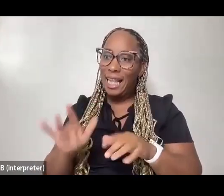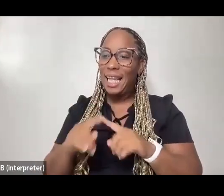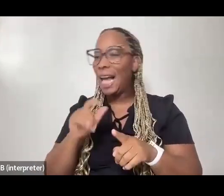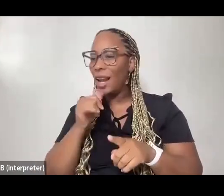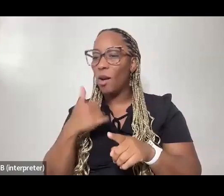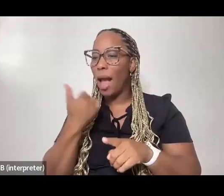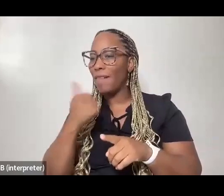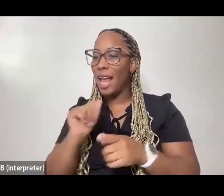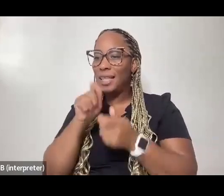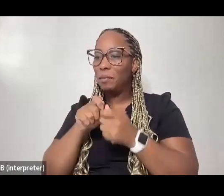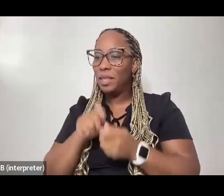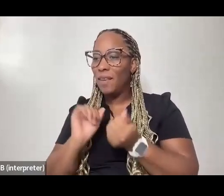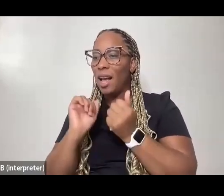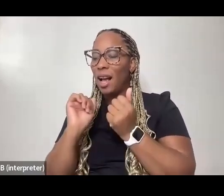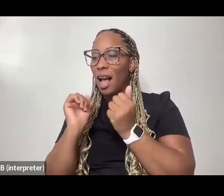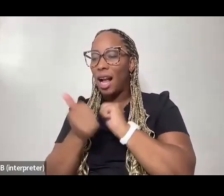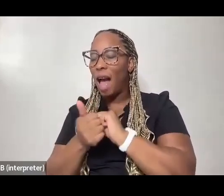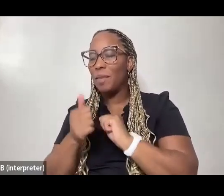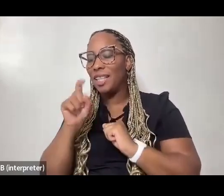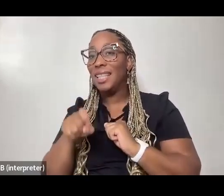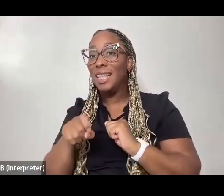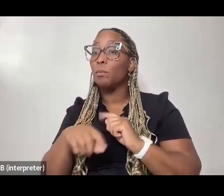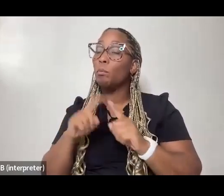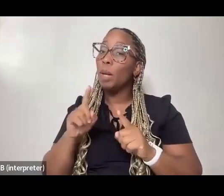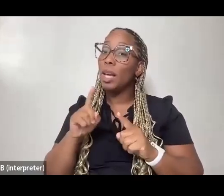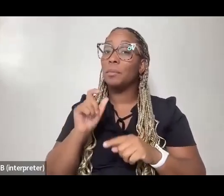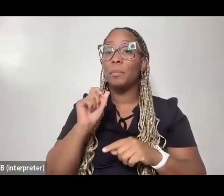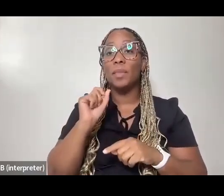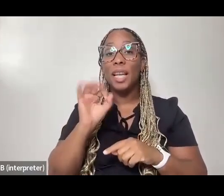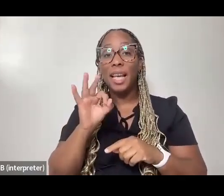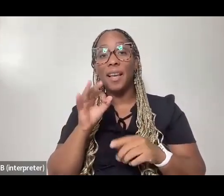have any specific accommodation needs. But if you're just putting something out there like